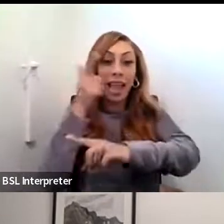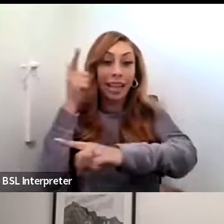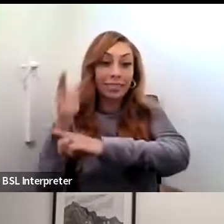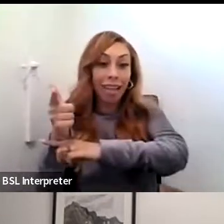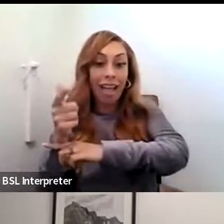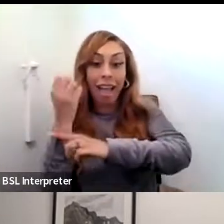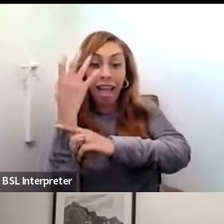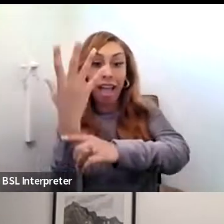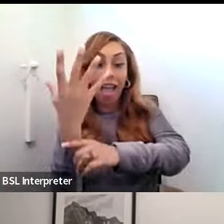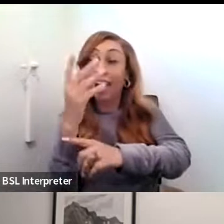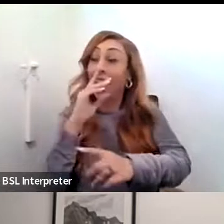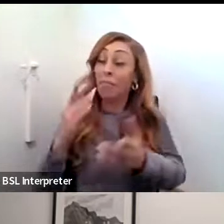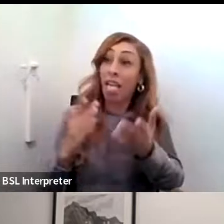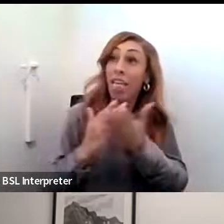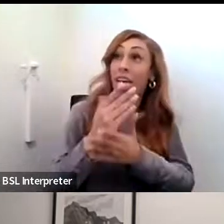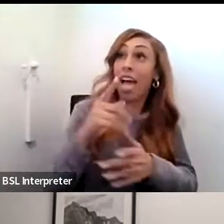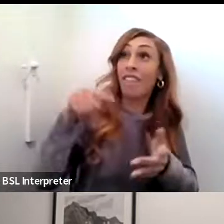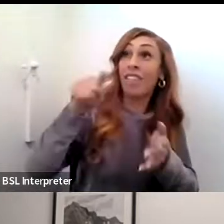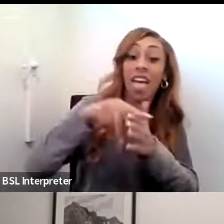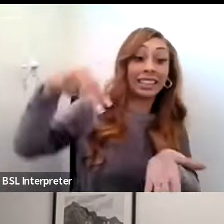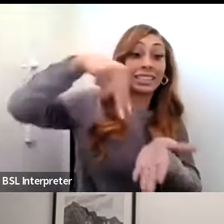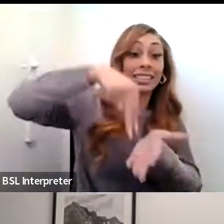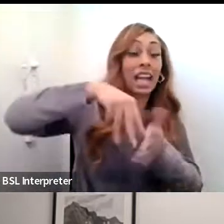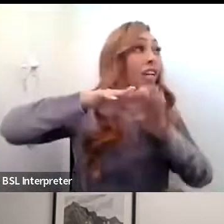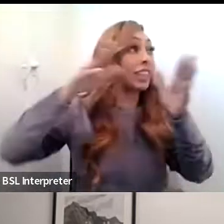on the stage, as if they were standing up on the stage with him.